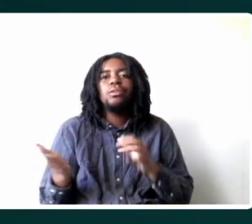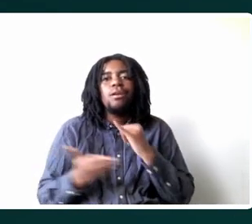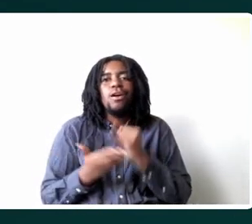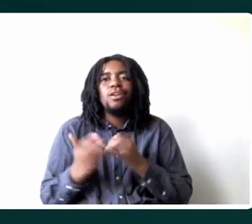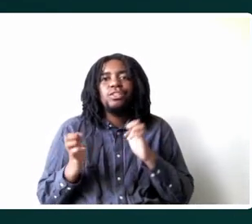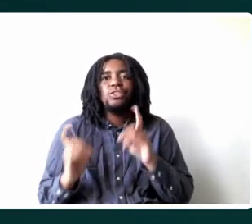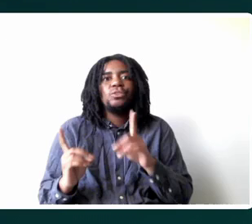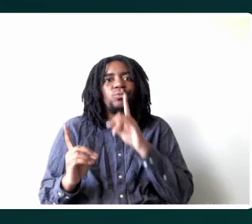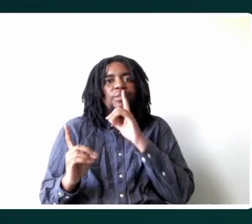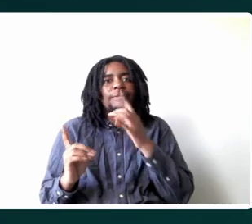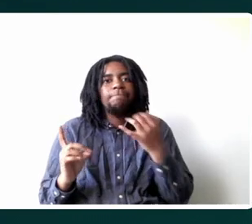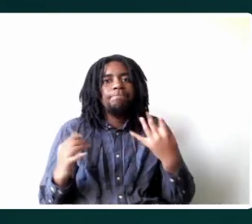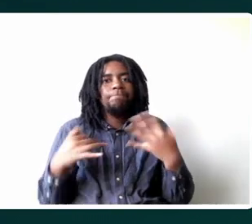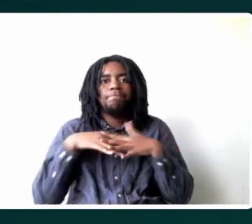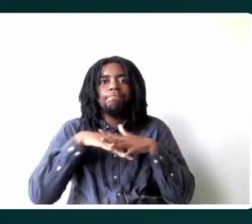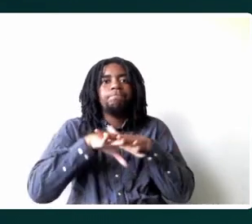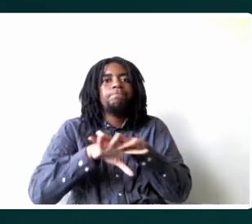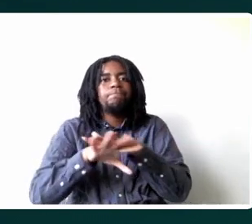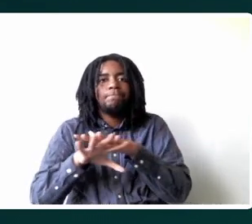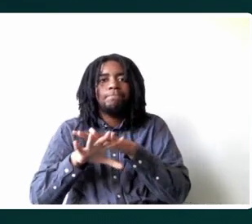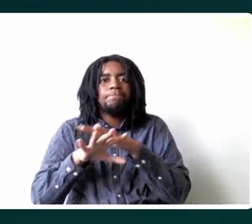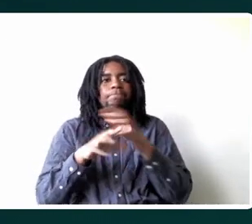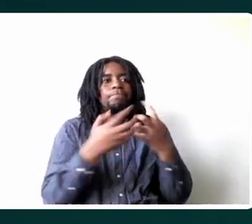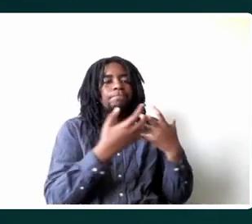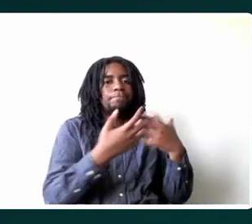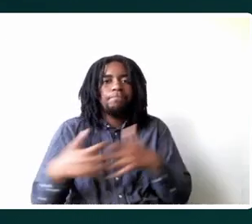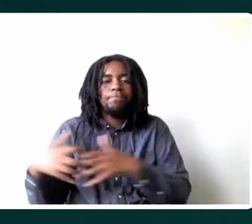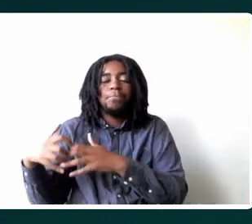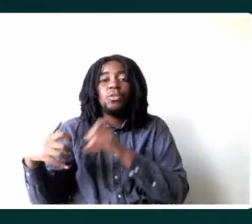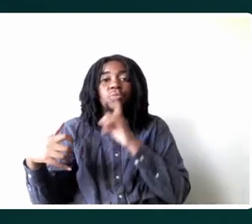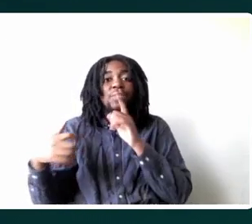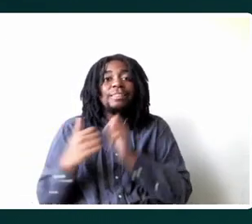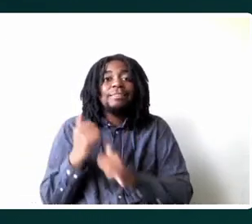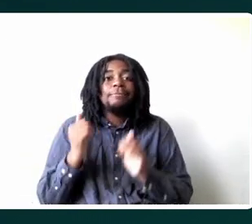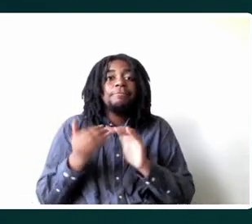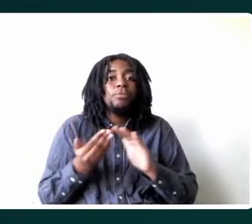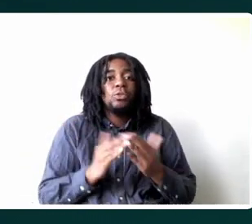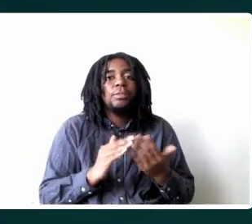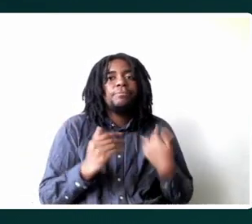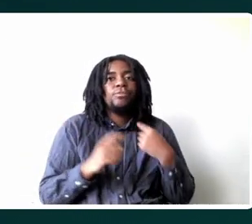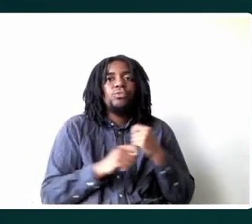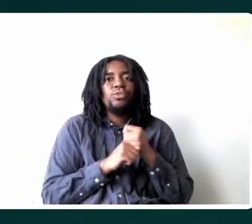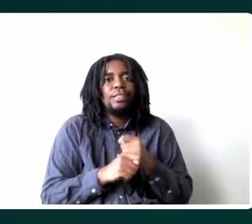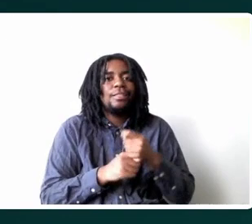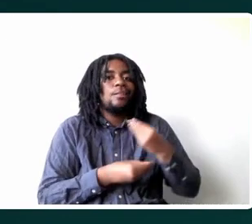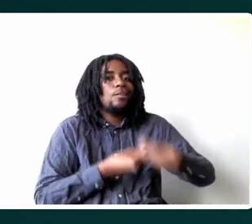And I think really every community has a tradition and lineage. It just requires